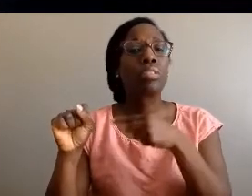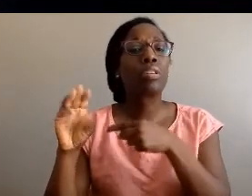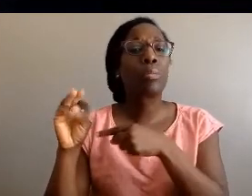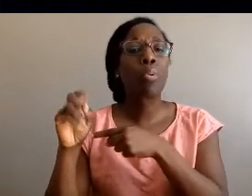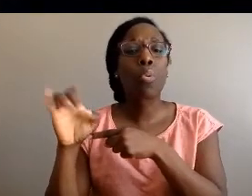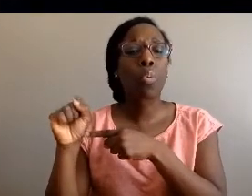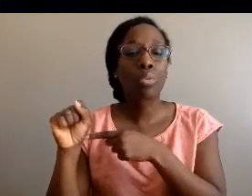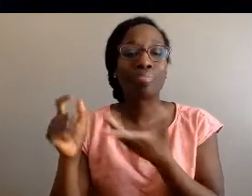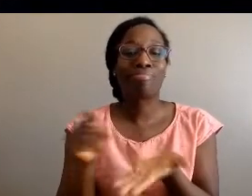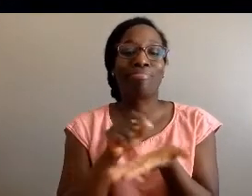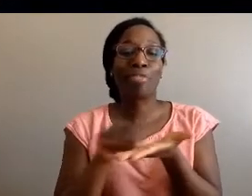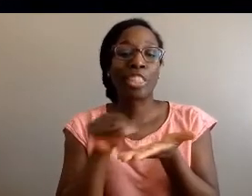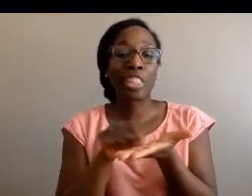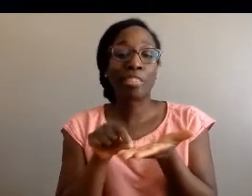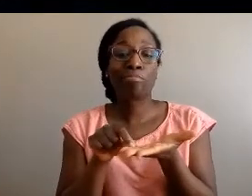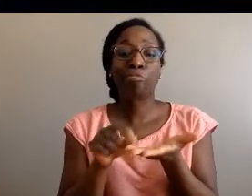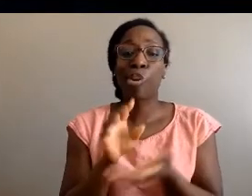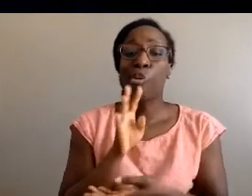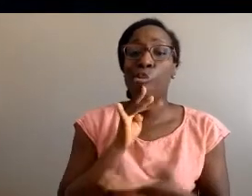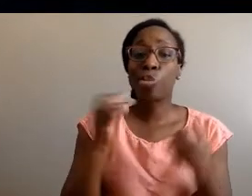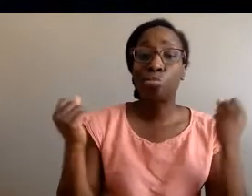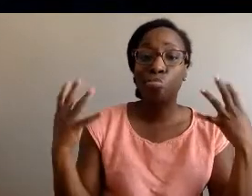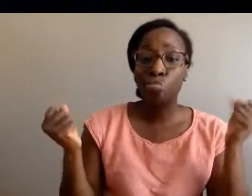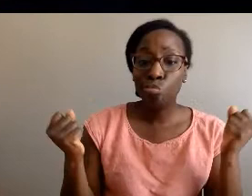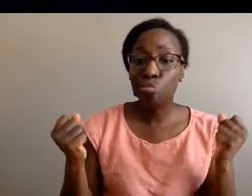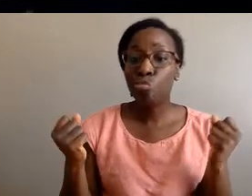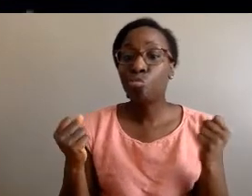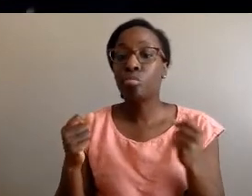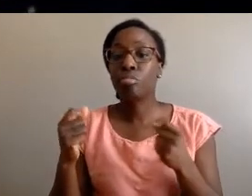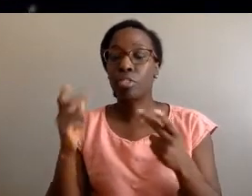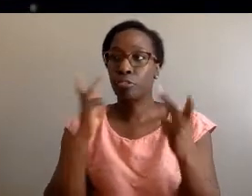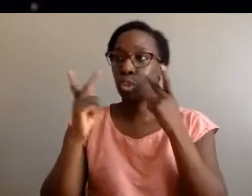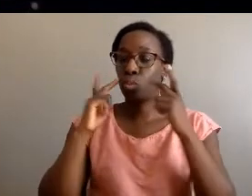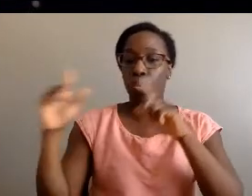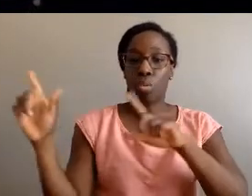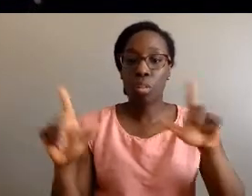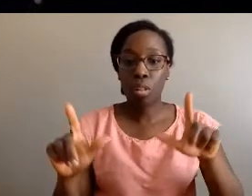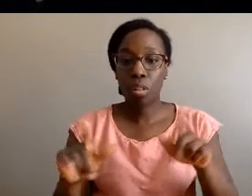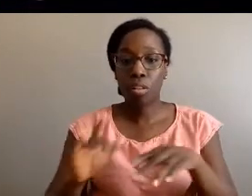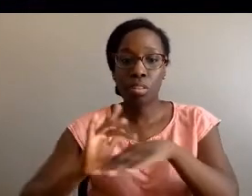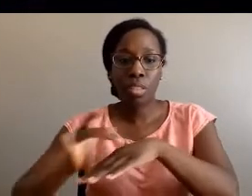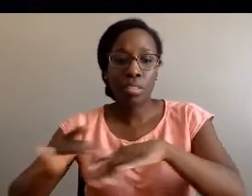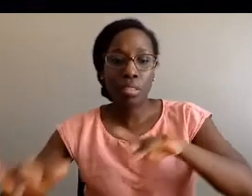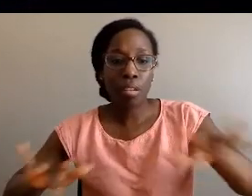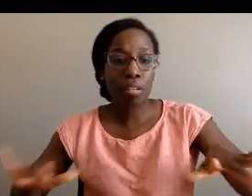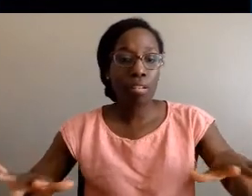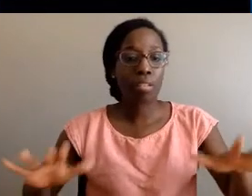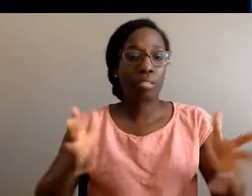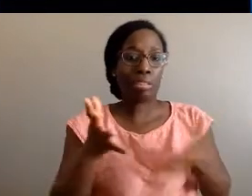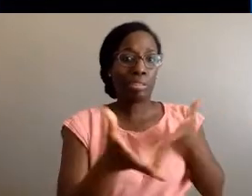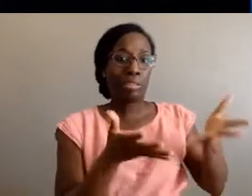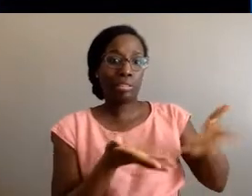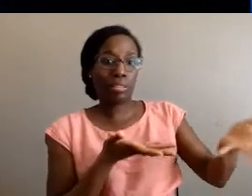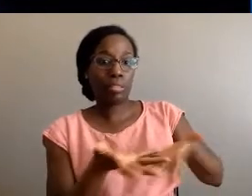As teachers we need to guide our students to choose different uses of modes for different purposes and audiences.